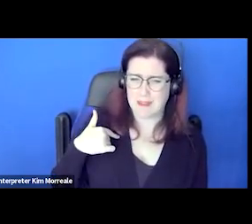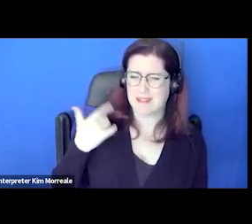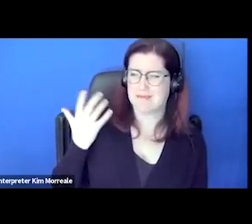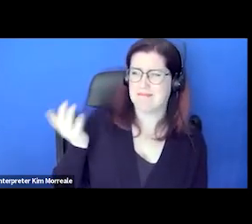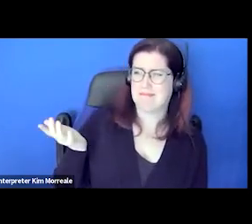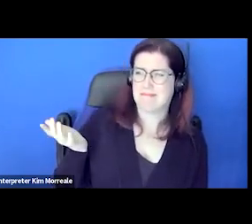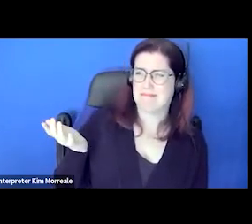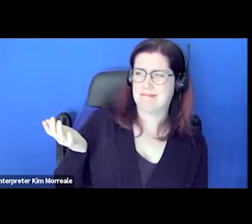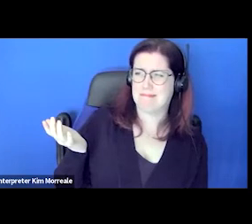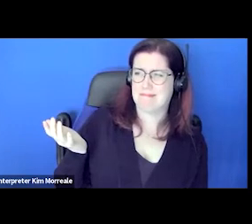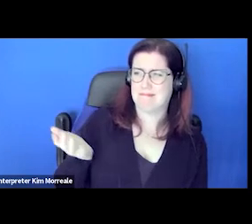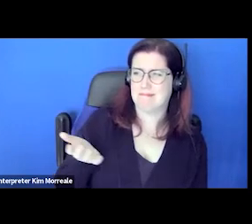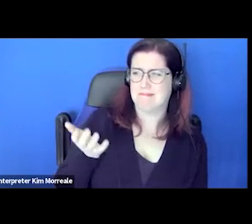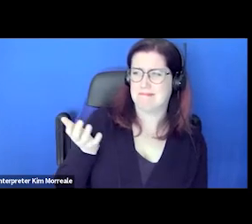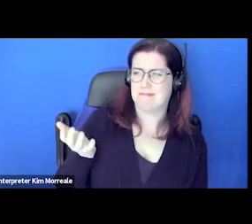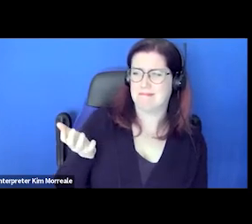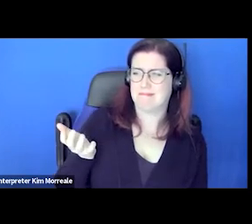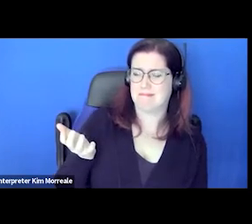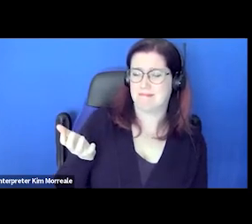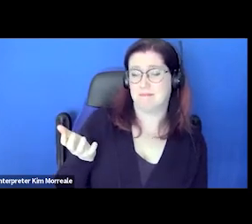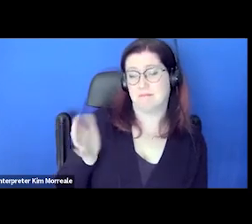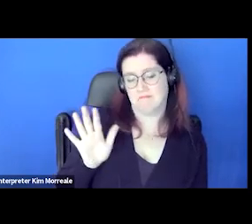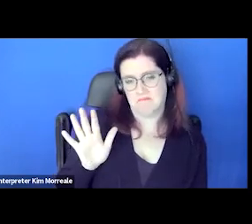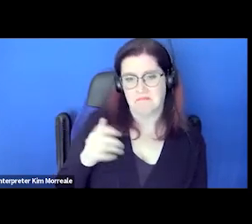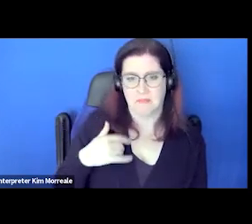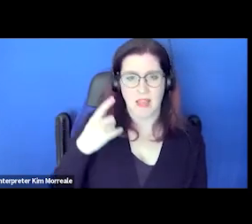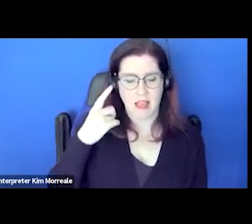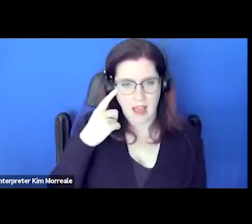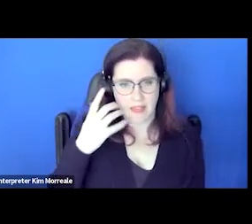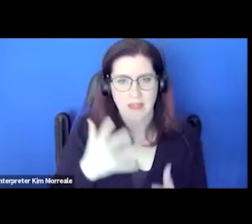and this I think a lot of people will find unbelievable.